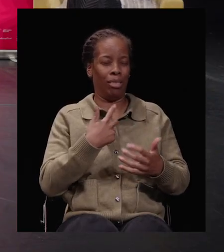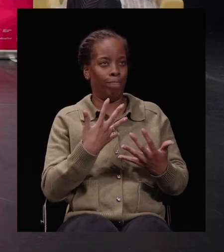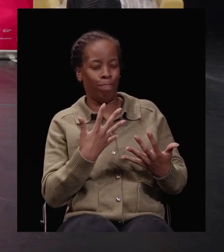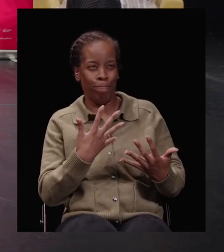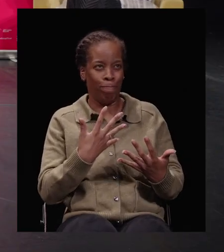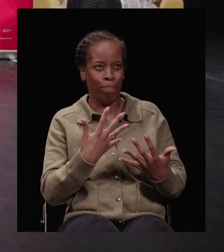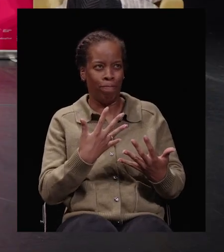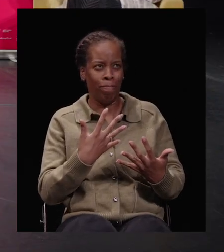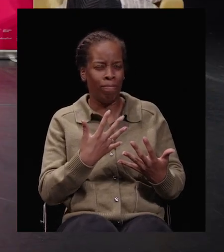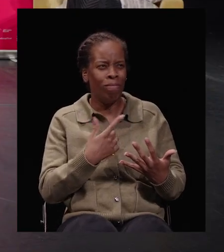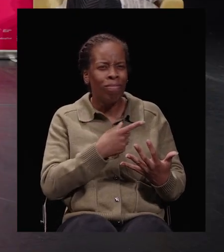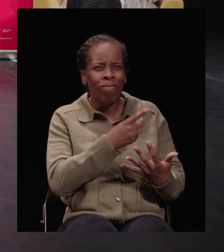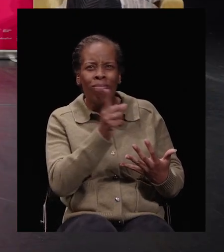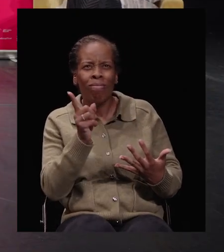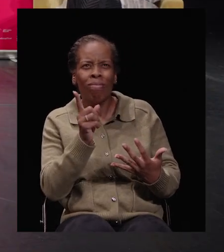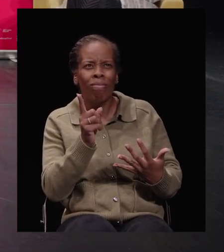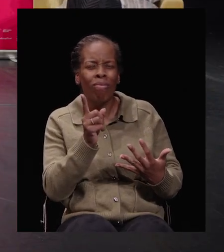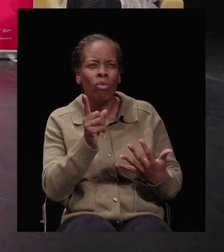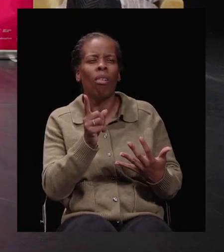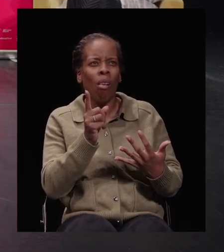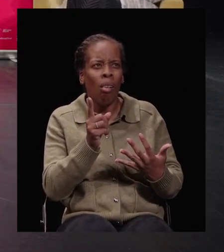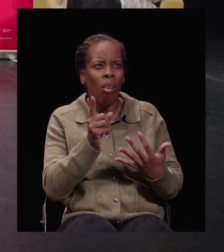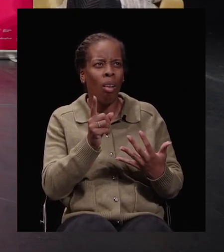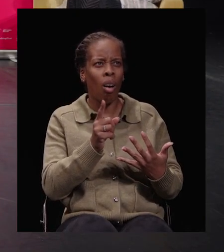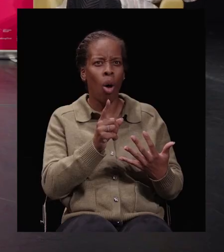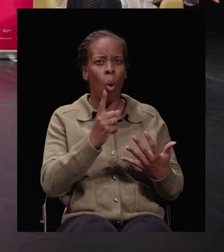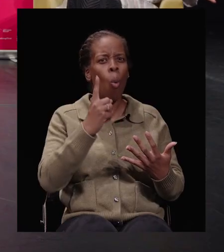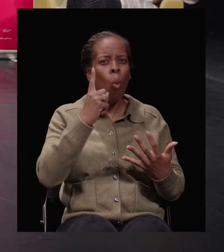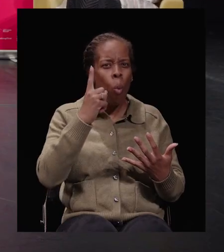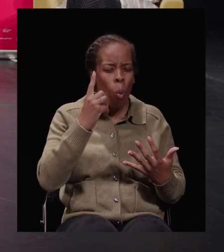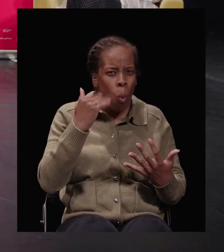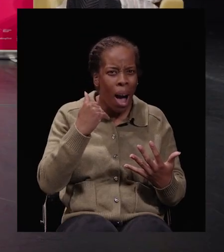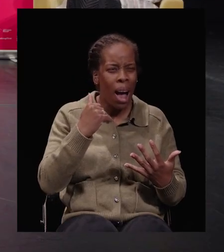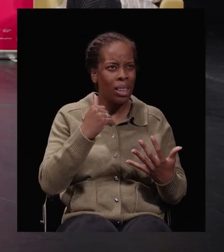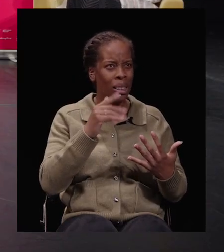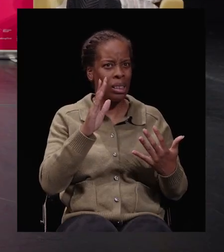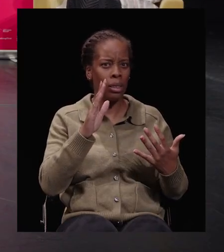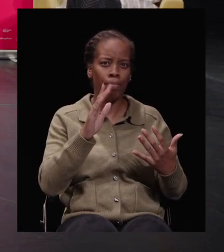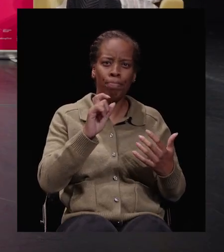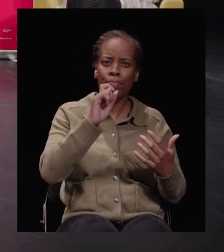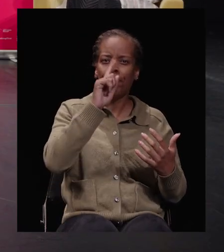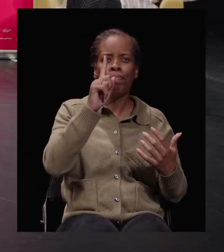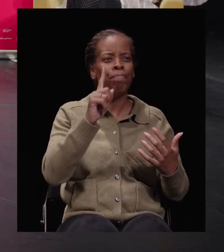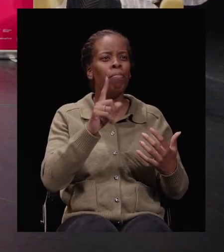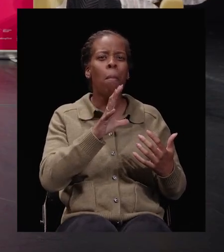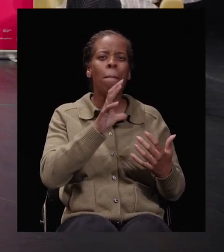and saw who was doing those jobs, it was predominantly white Oxbridge men and I thought, I'm never gonna get this. And when I applied for the job,